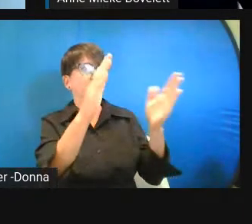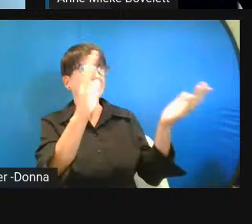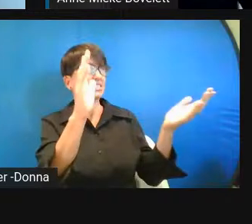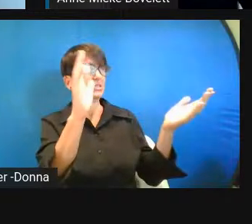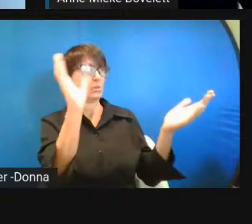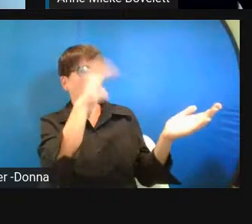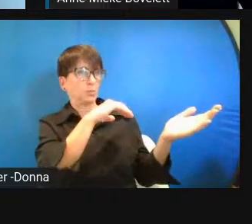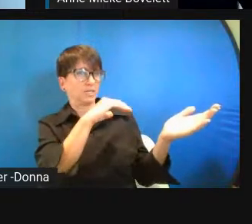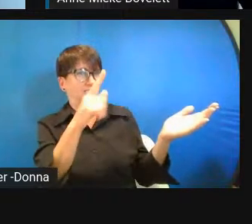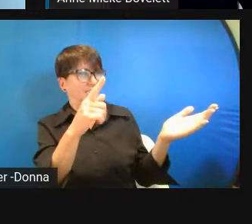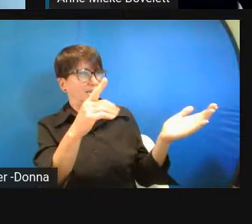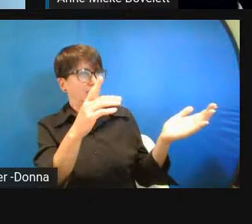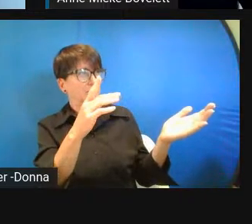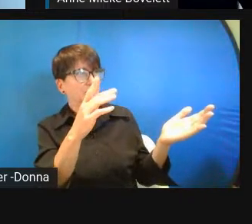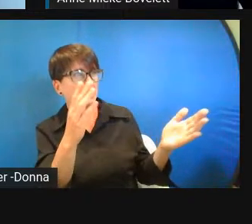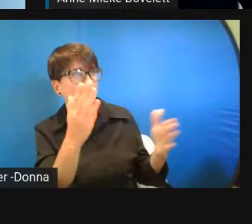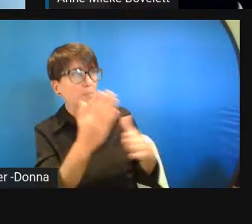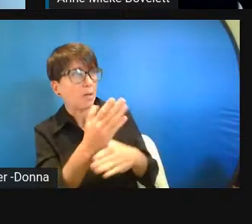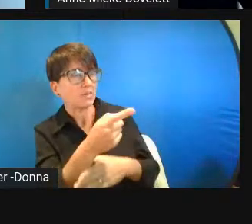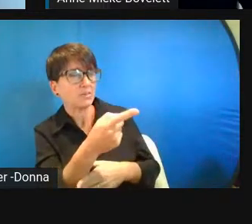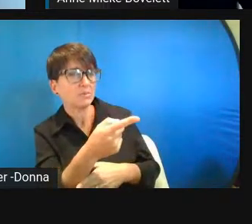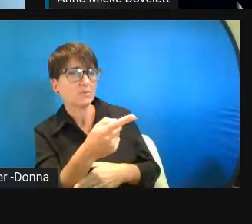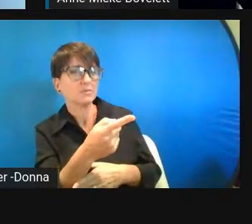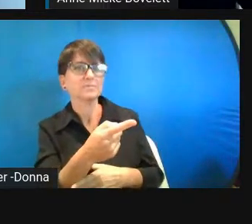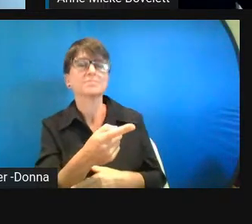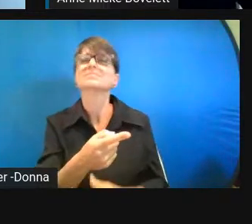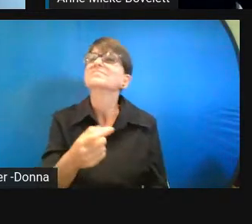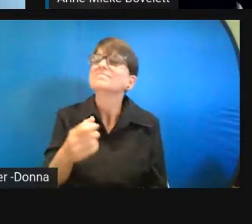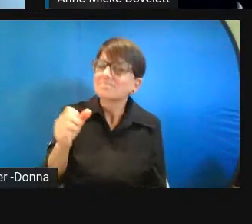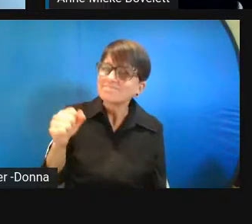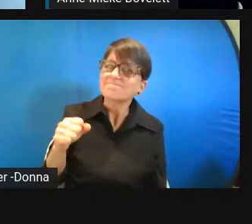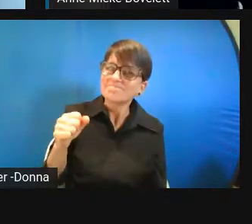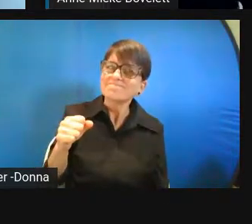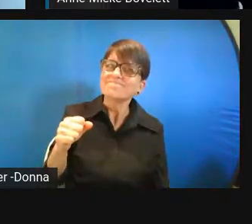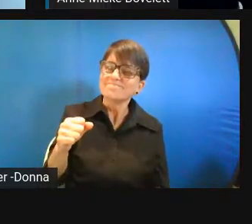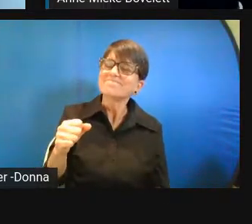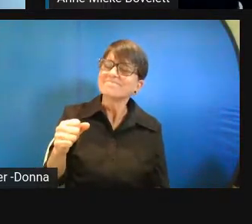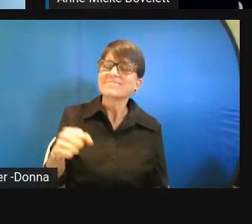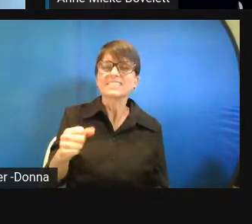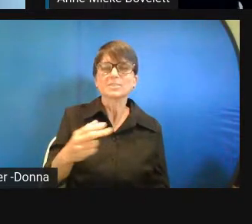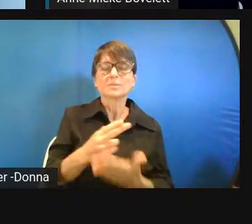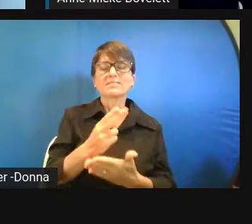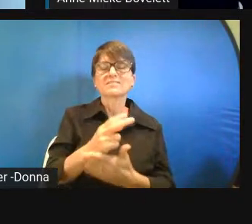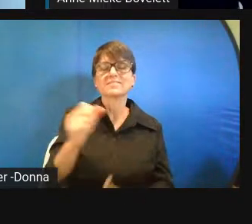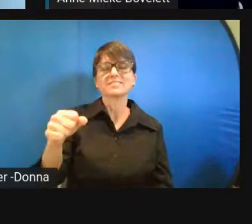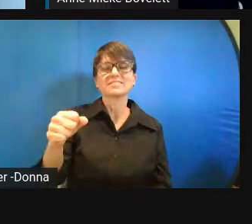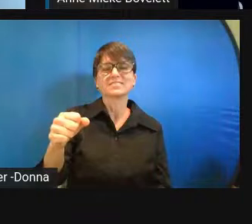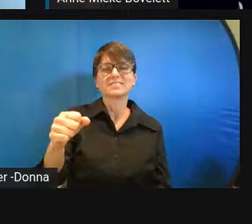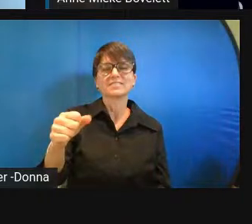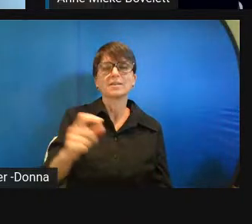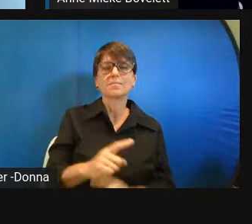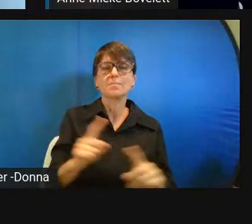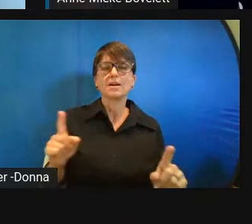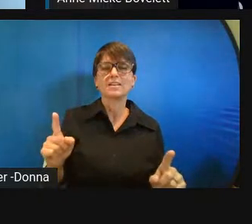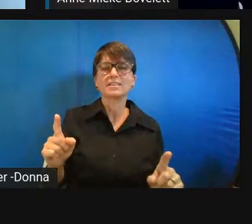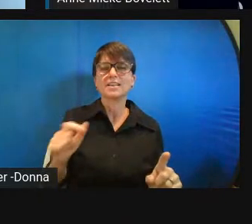Another question. Does it ever bother you if the heading order in a site is weird? Lazar Bulatovic: Well, to be honest, it does.